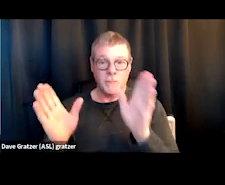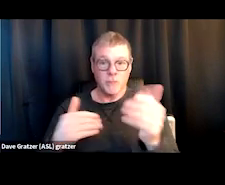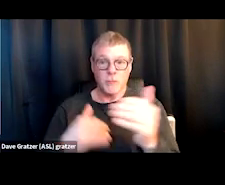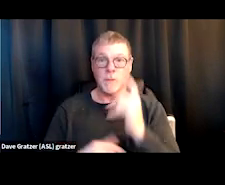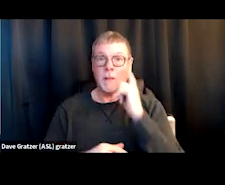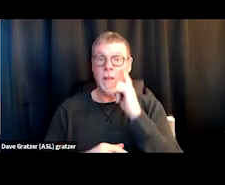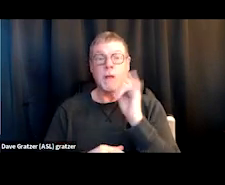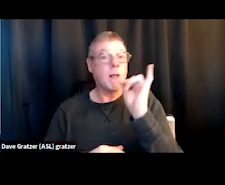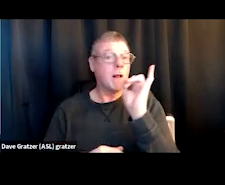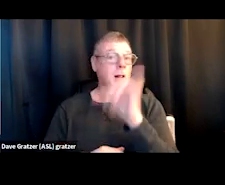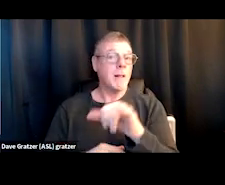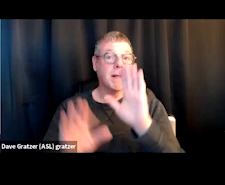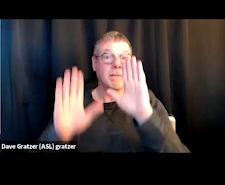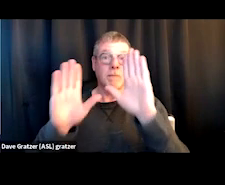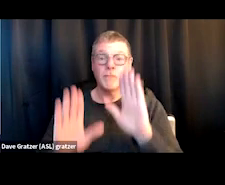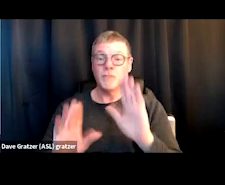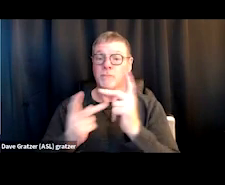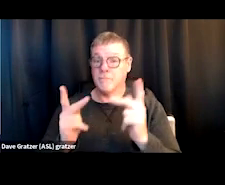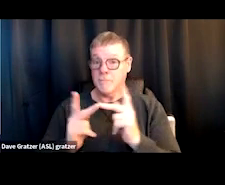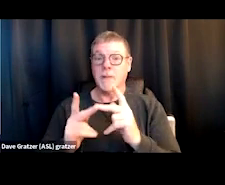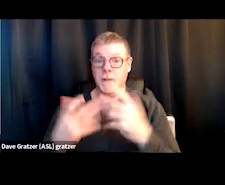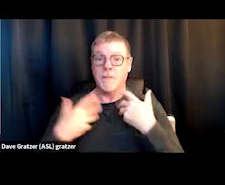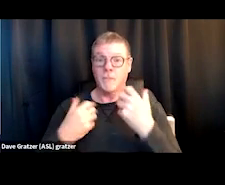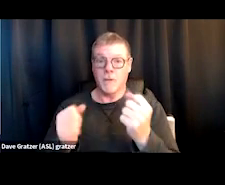"Wow, that would be a great place to do recovery housing."